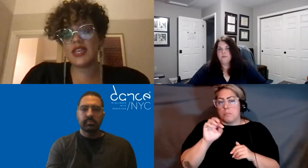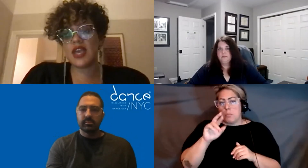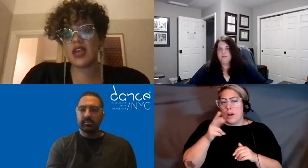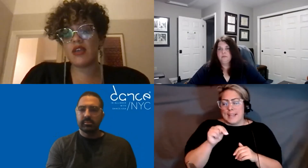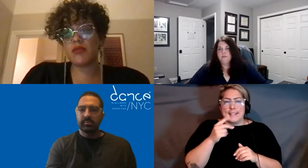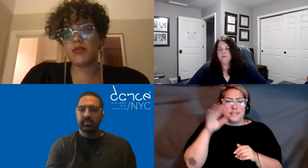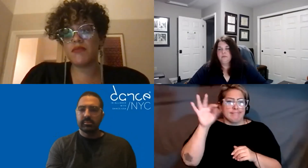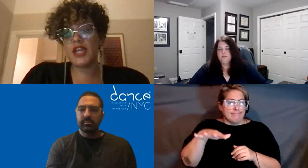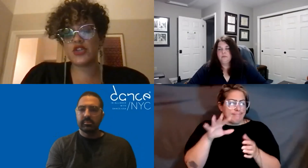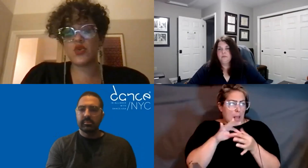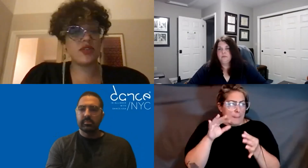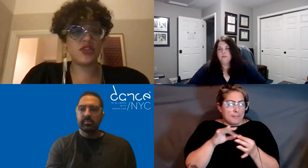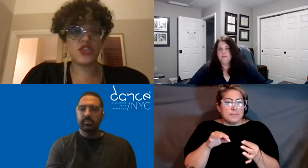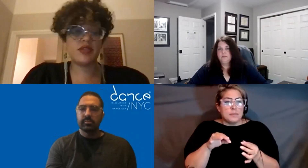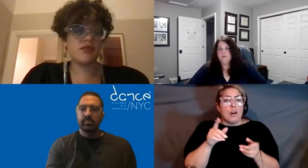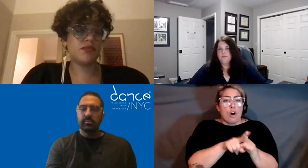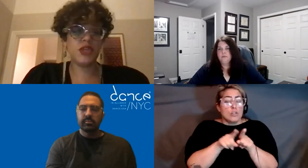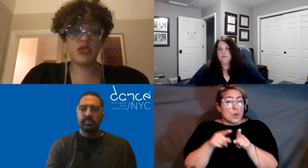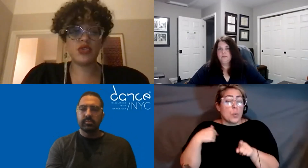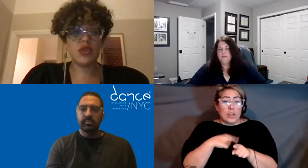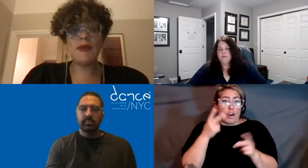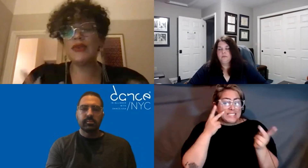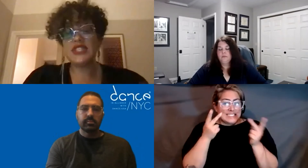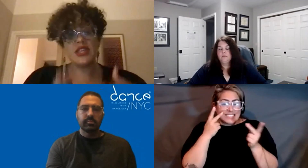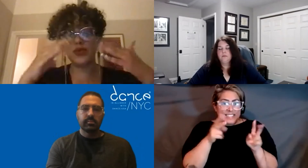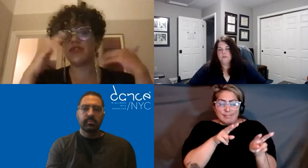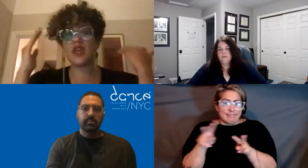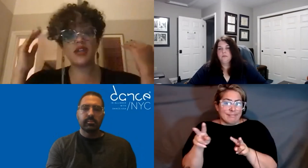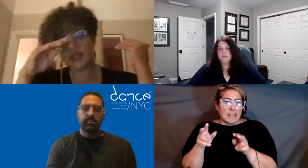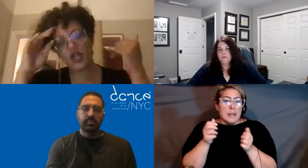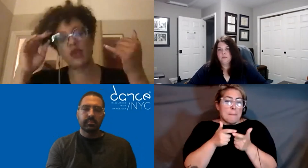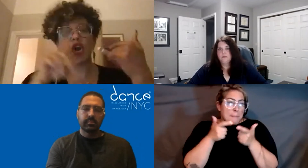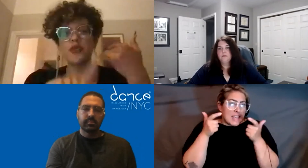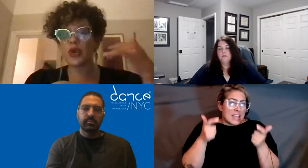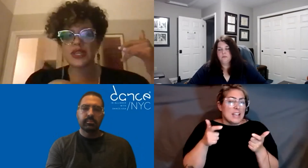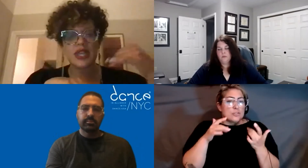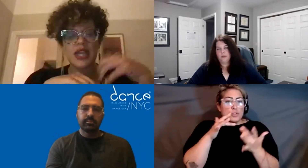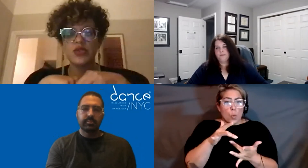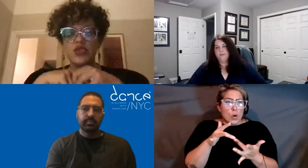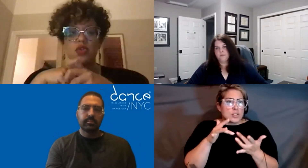And we are already seeing major tours -- we have seen this -- Garth Brooks has a canceled tour.